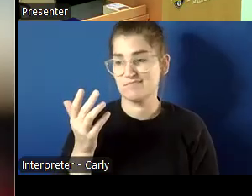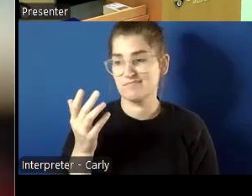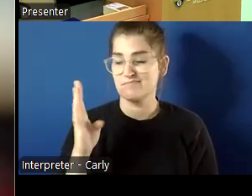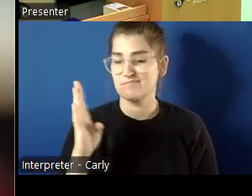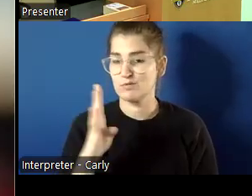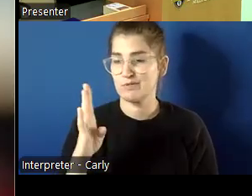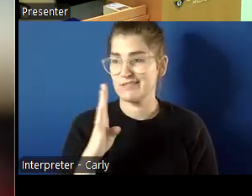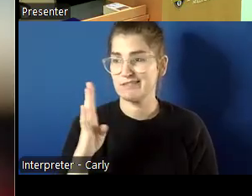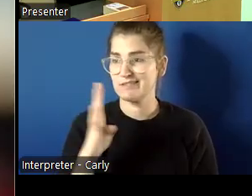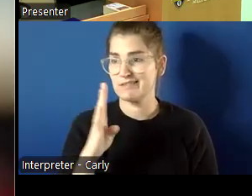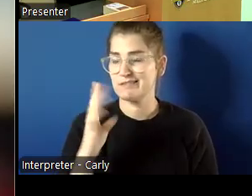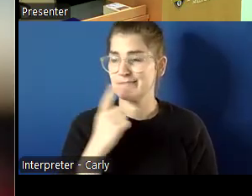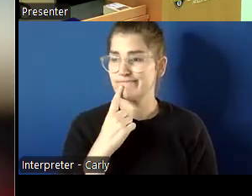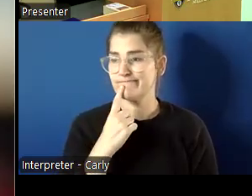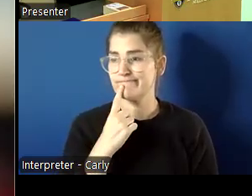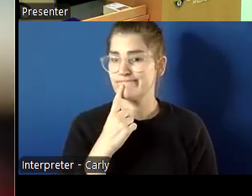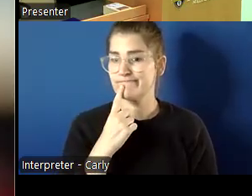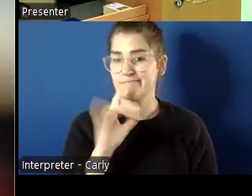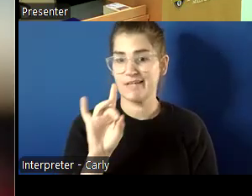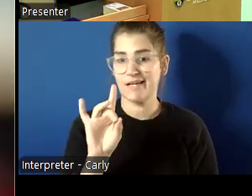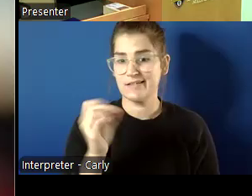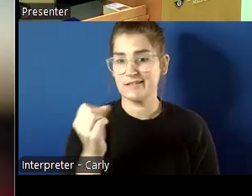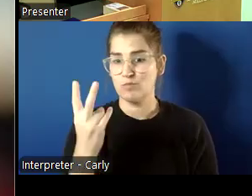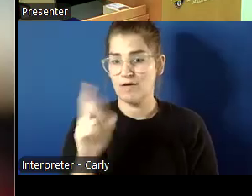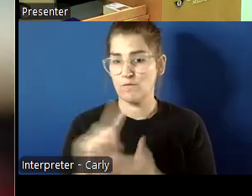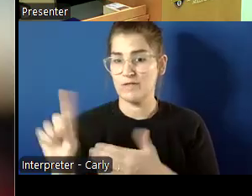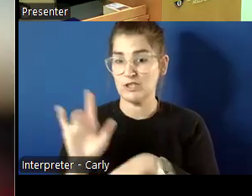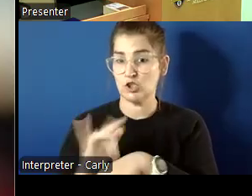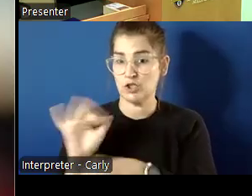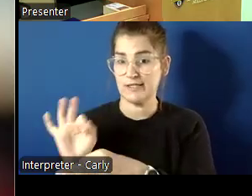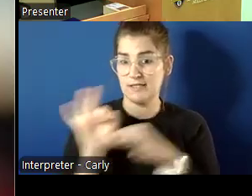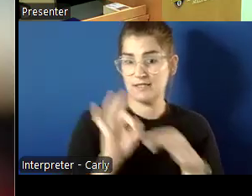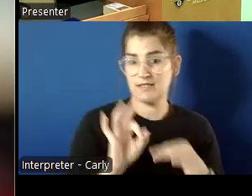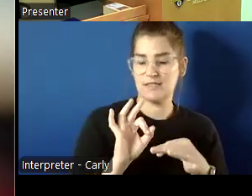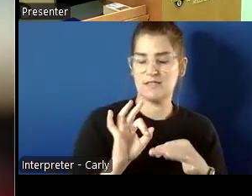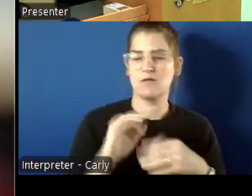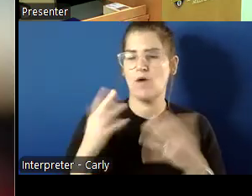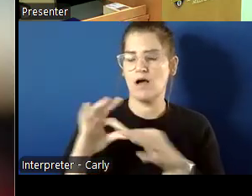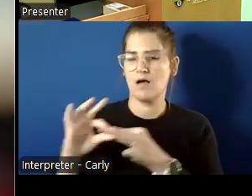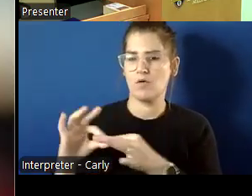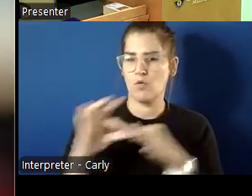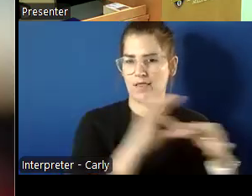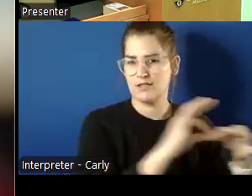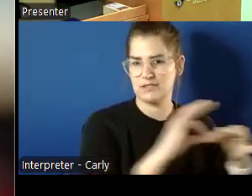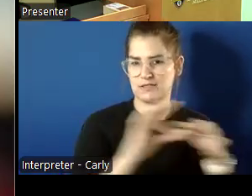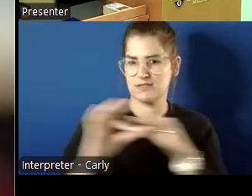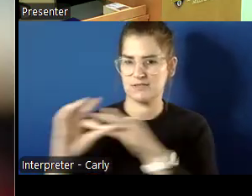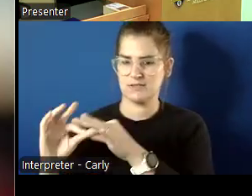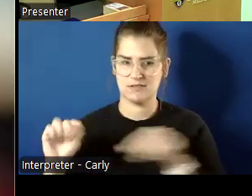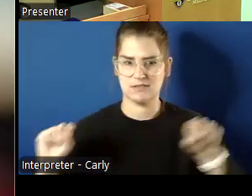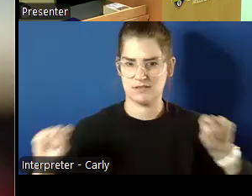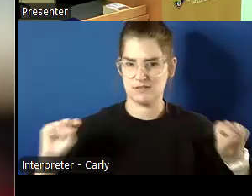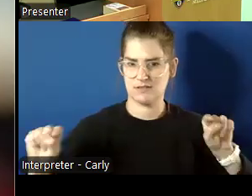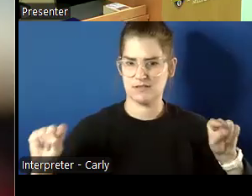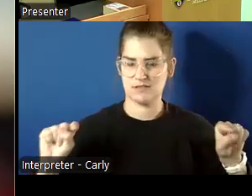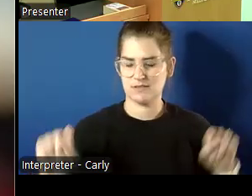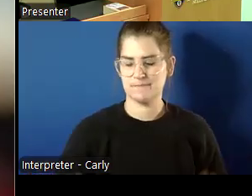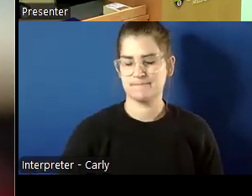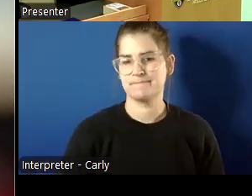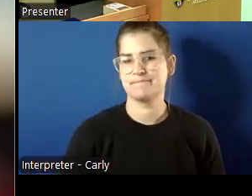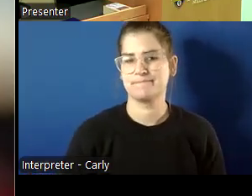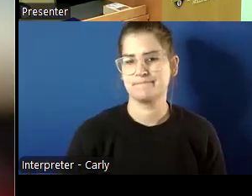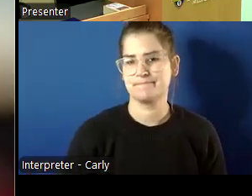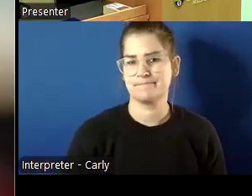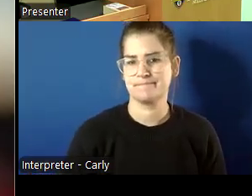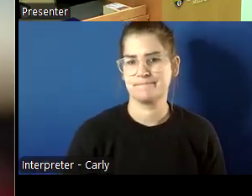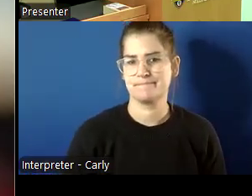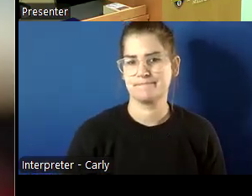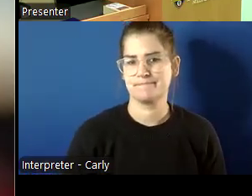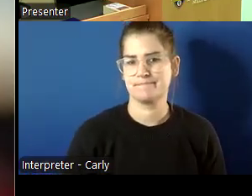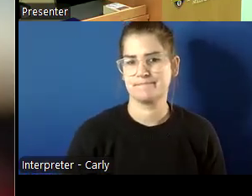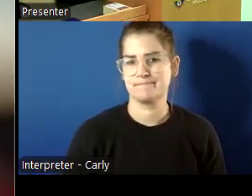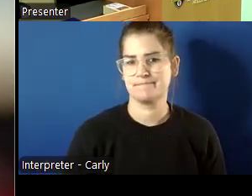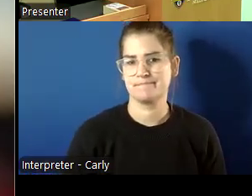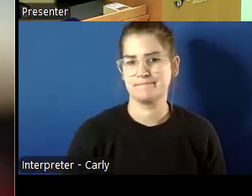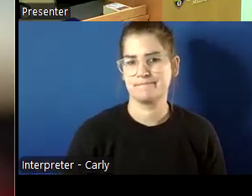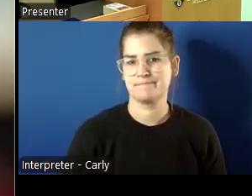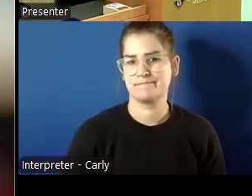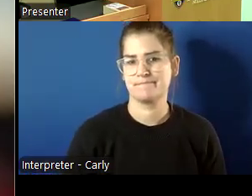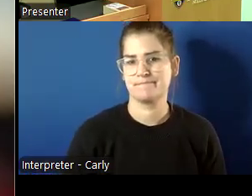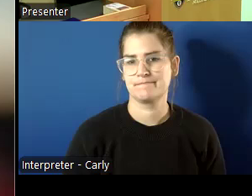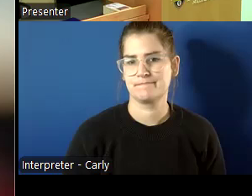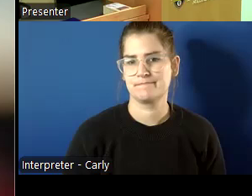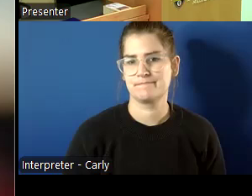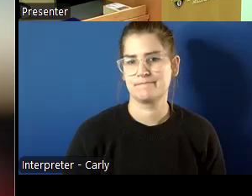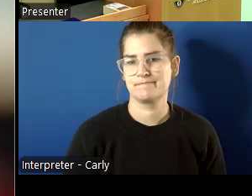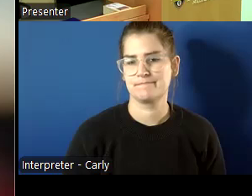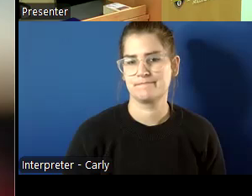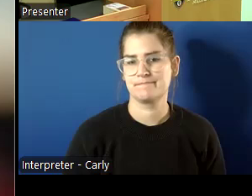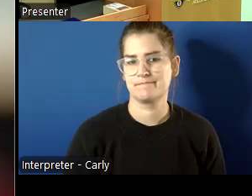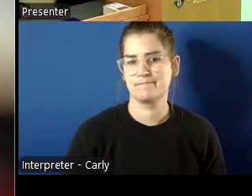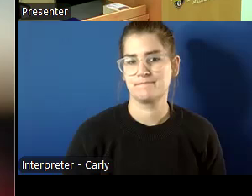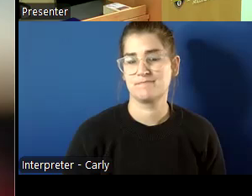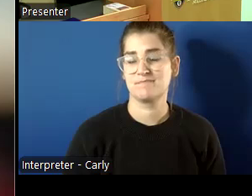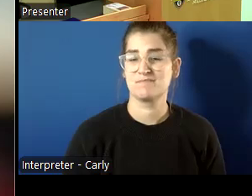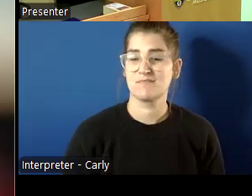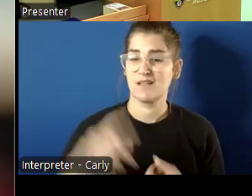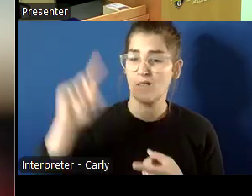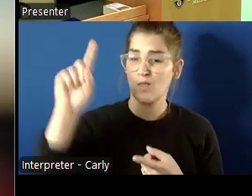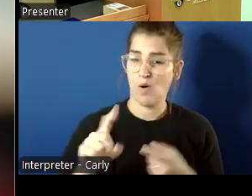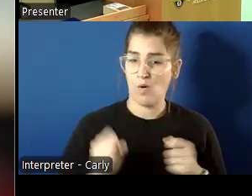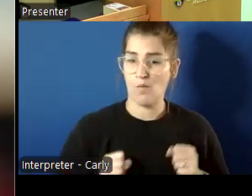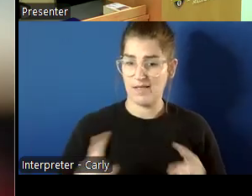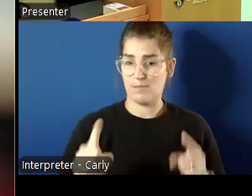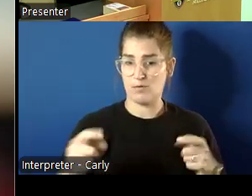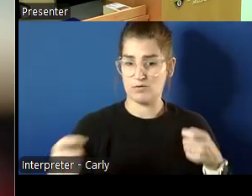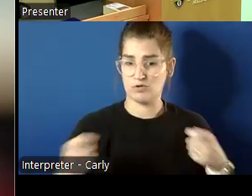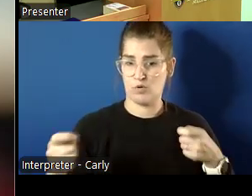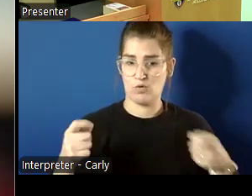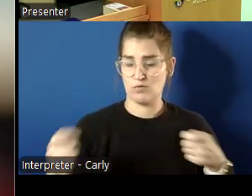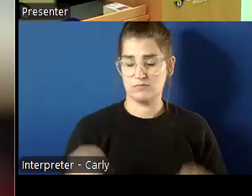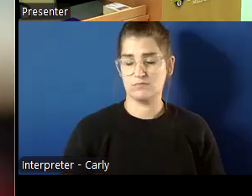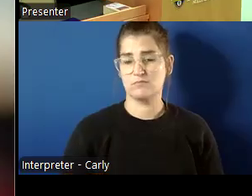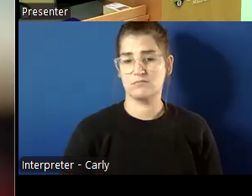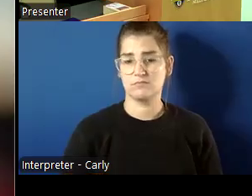um 8 and 12 weeks premature pre-term you know I'll tell you poor impulse control,